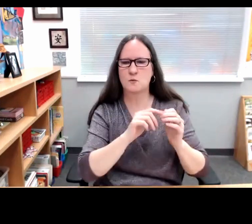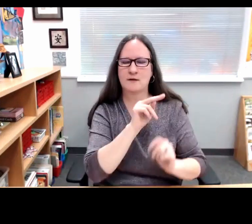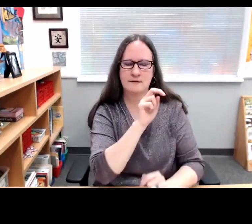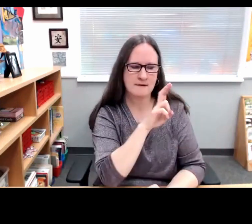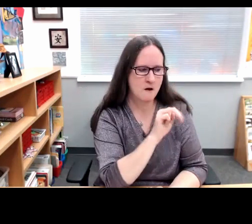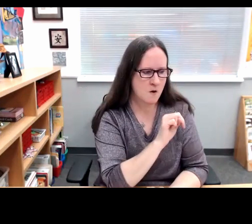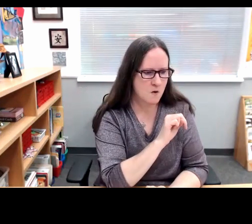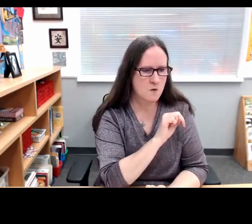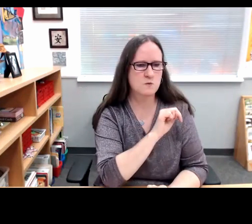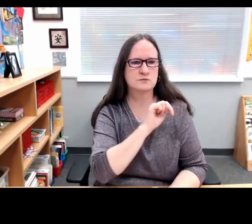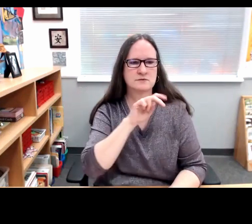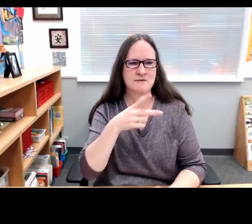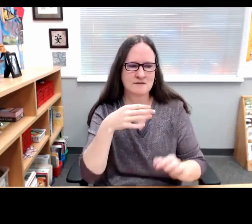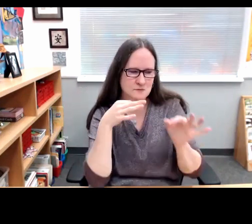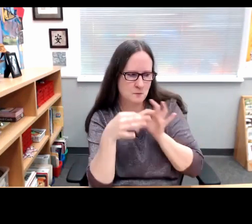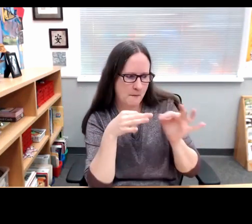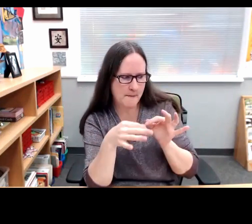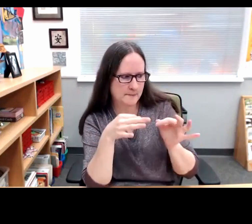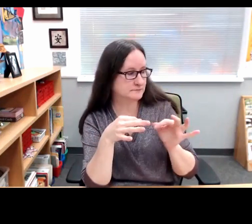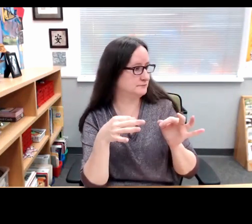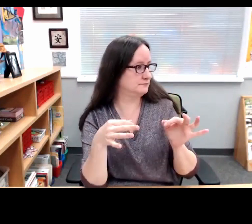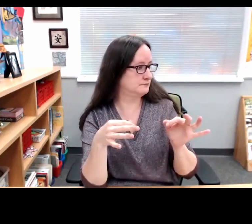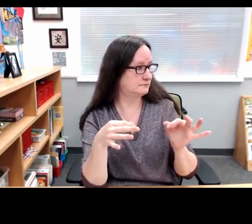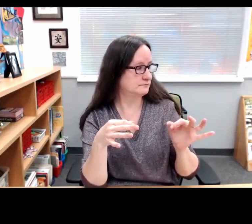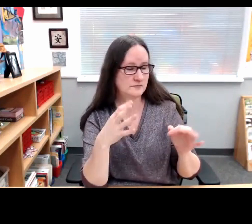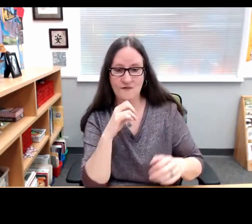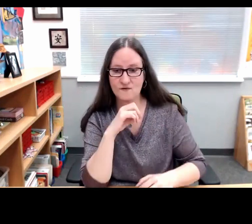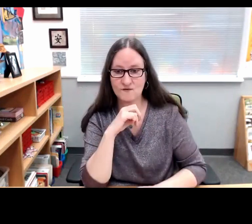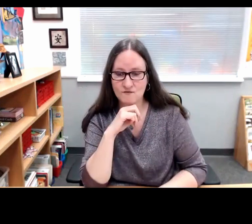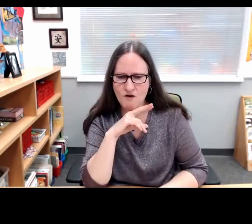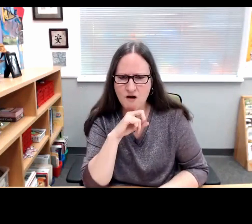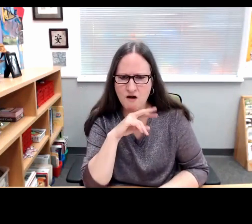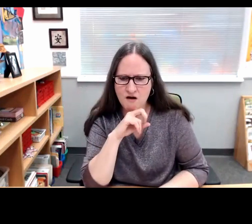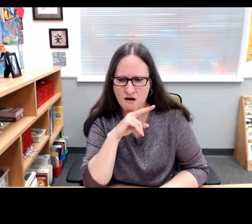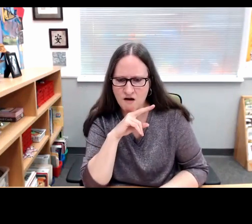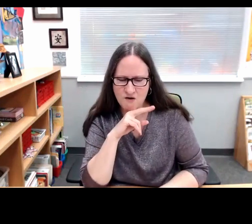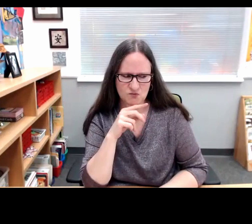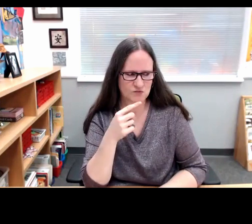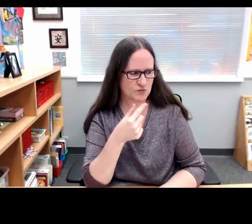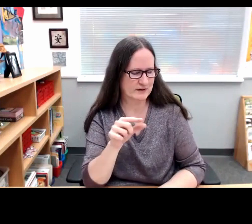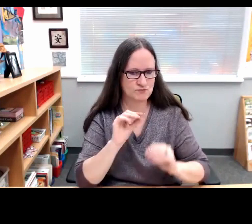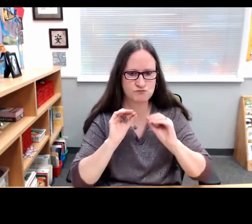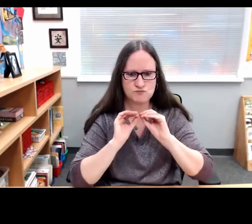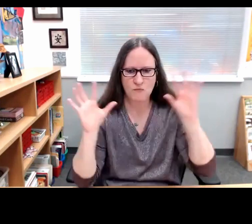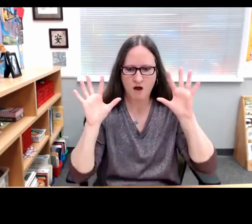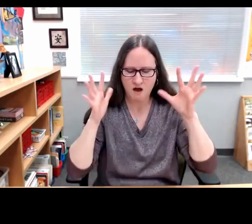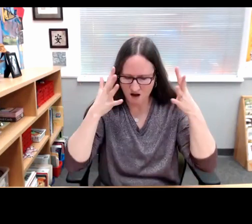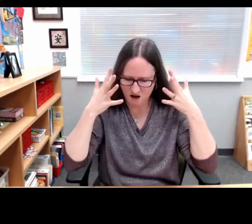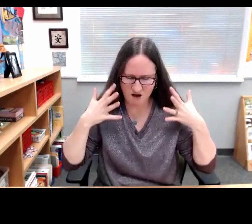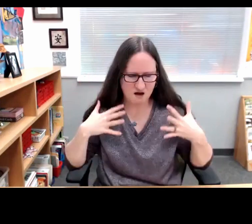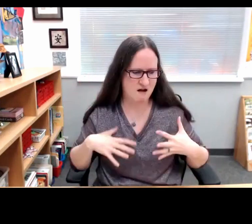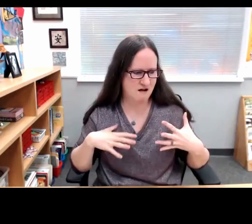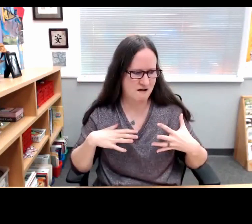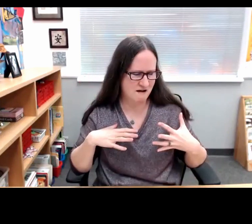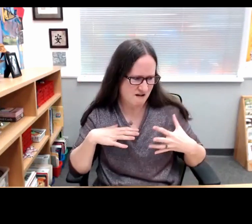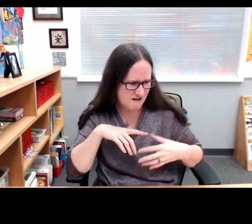head, it's strange. So you start with nouns and then a descriptor, and then frog, green, bright,